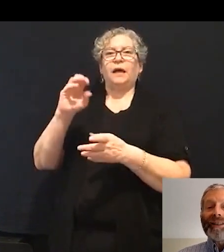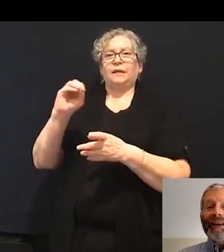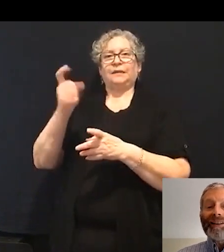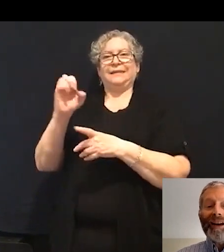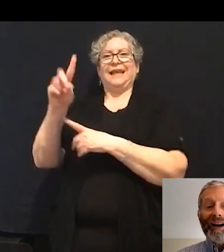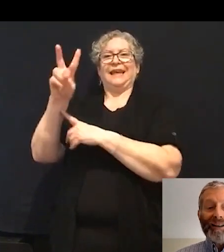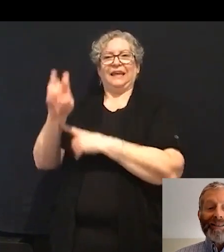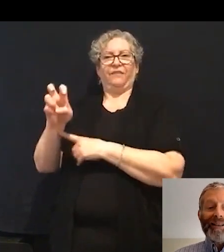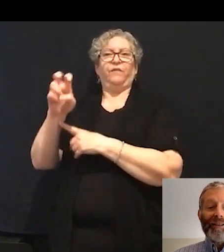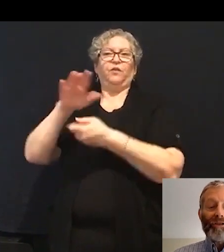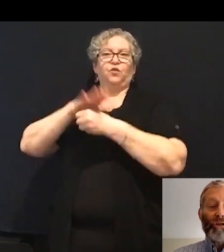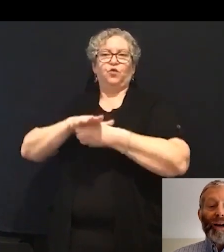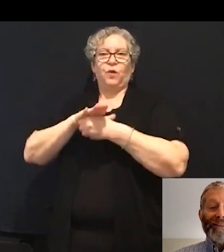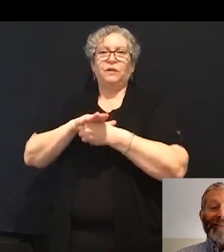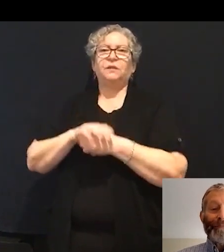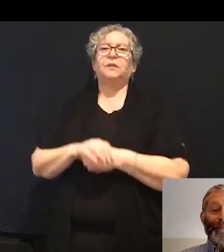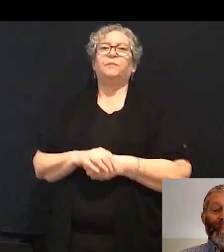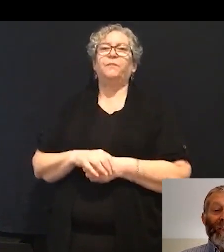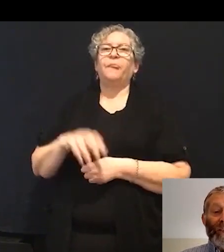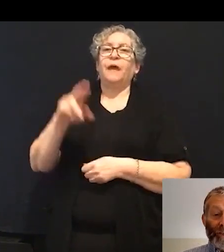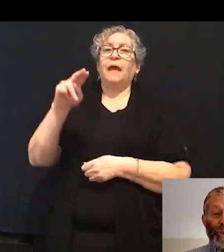again, oxidative stress.